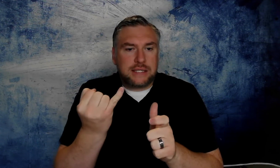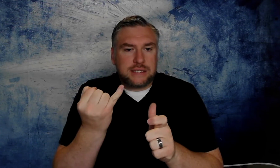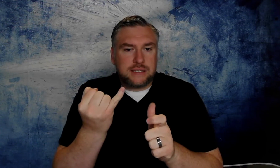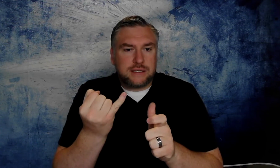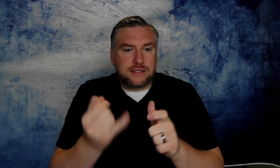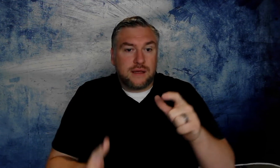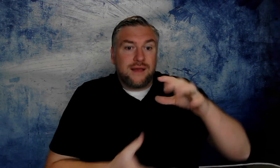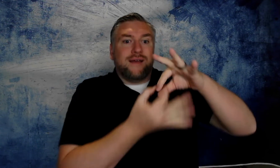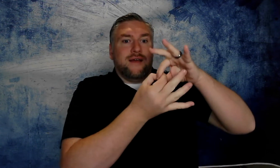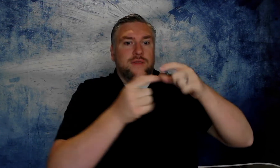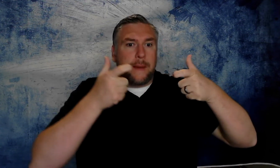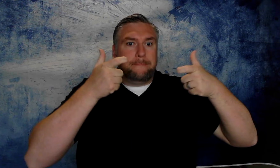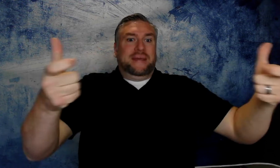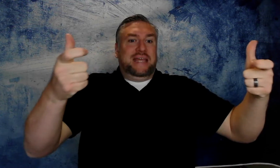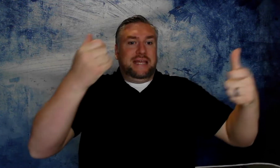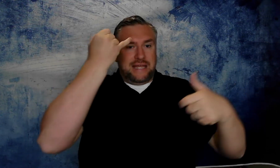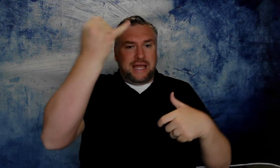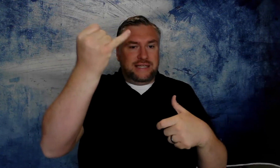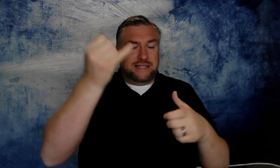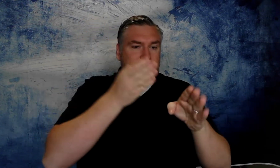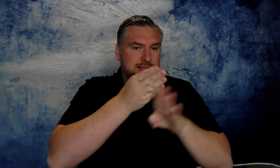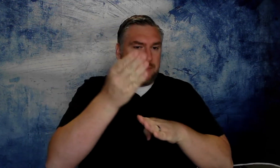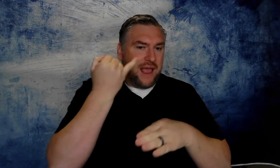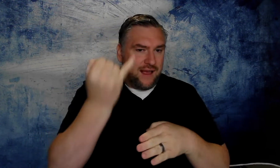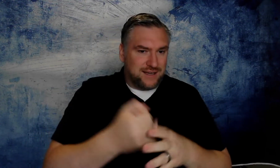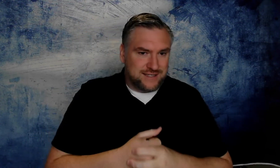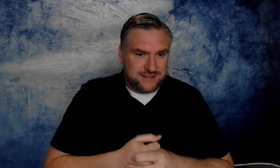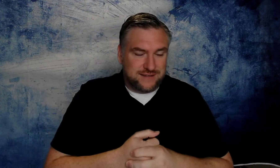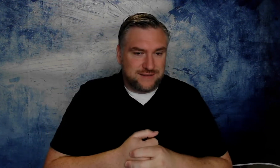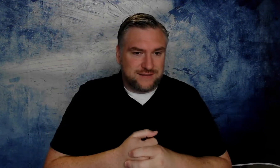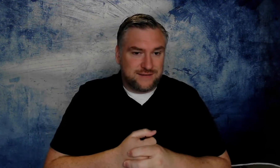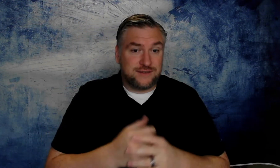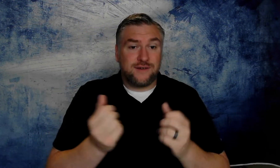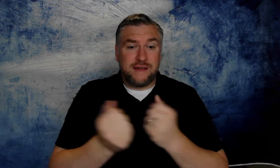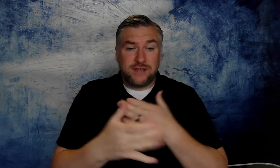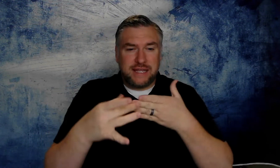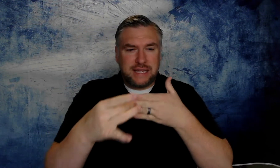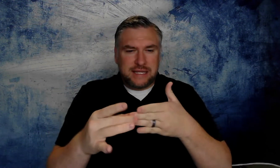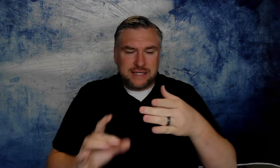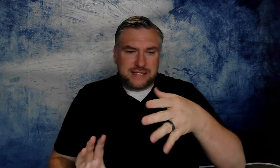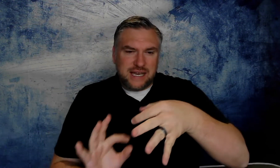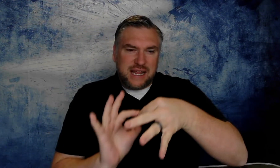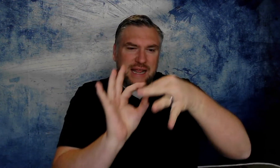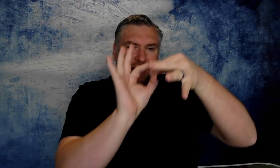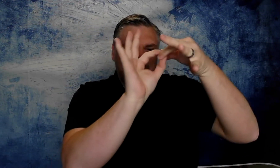to they have their own big ideas that link to the big idea main idea for the year,